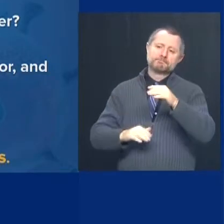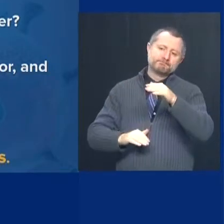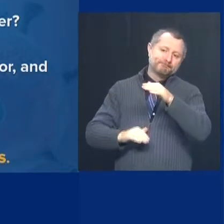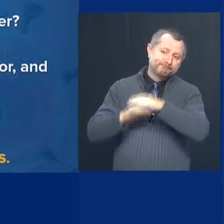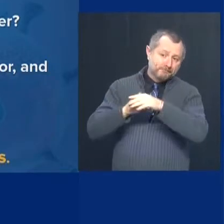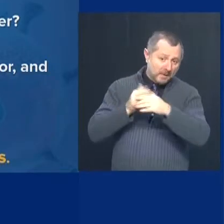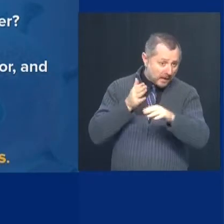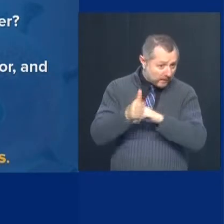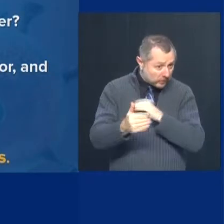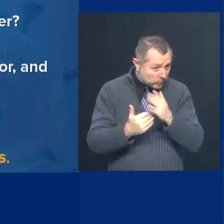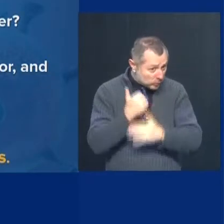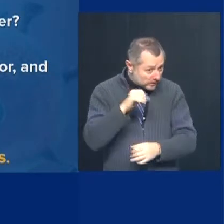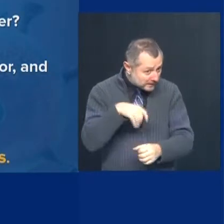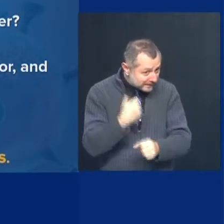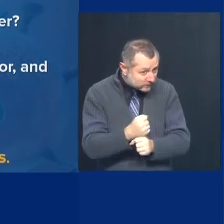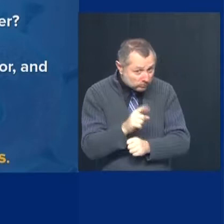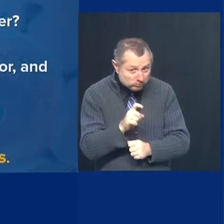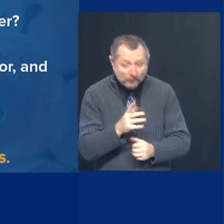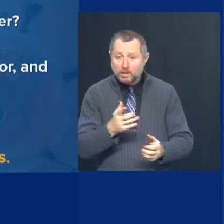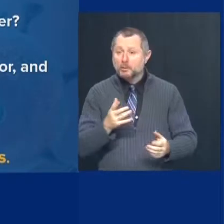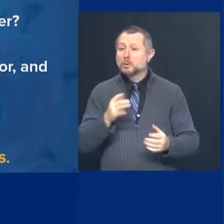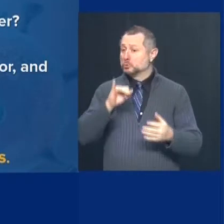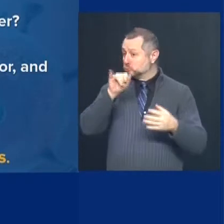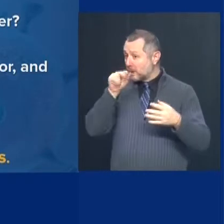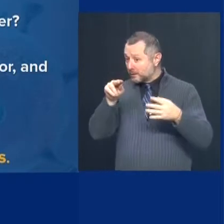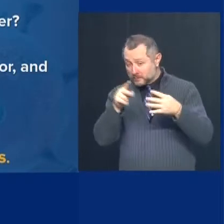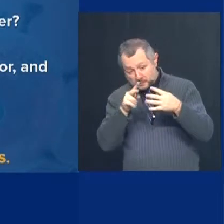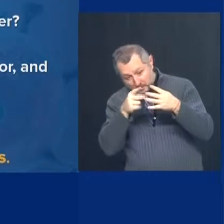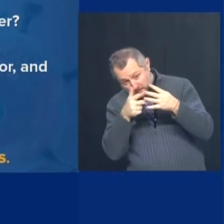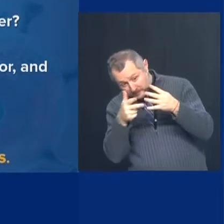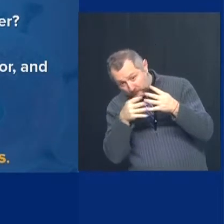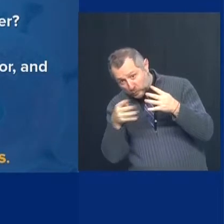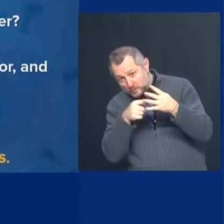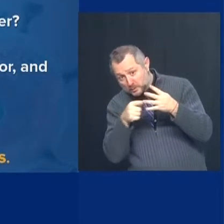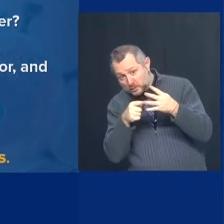IT'S A GUESS, WHEN WE COULD SEE